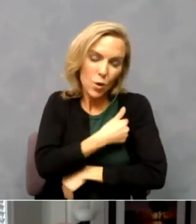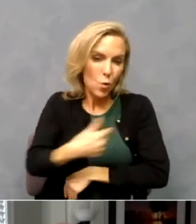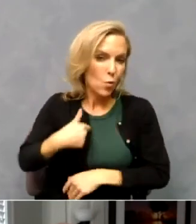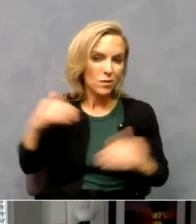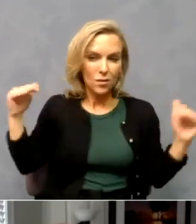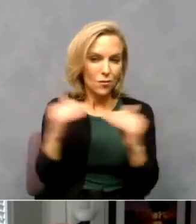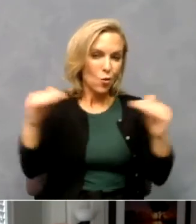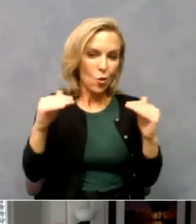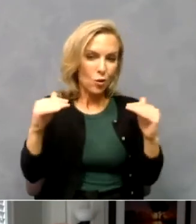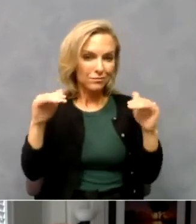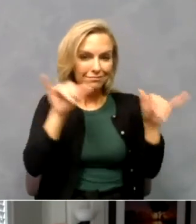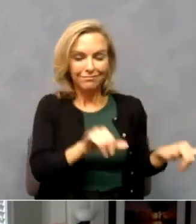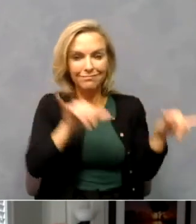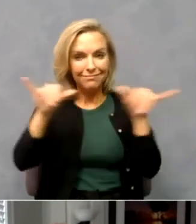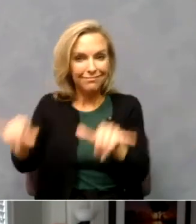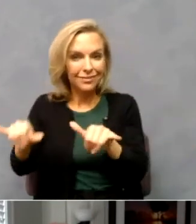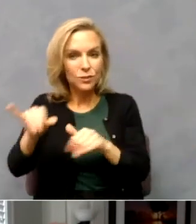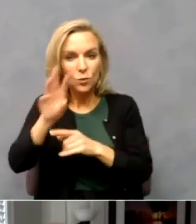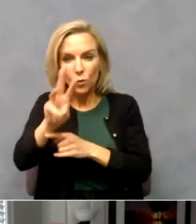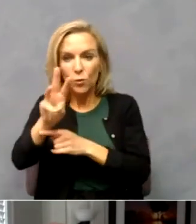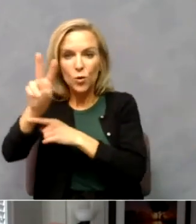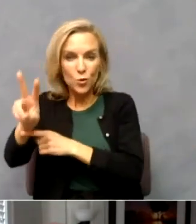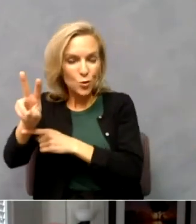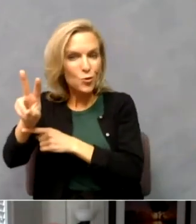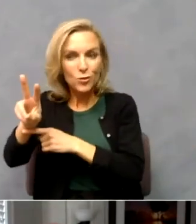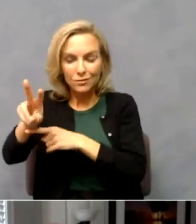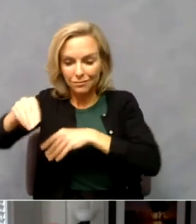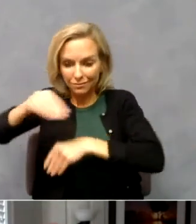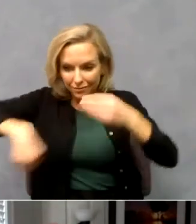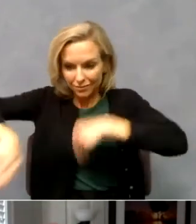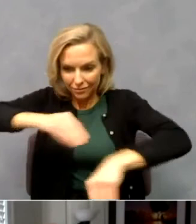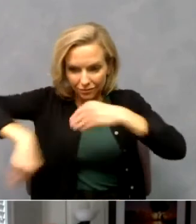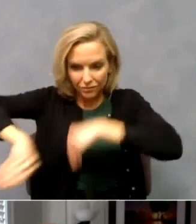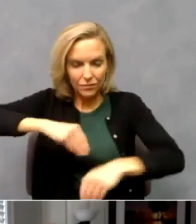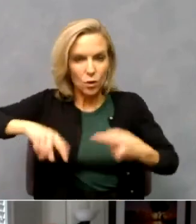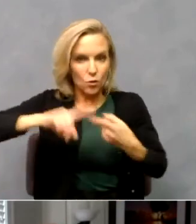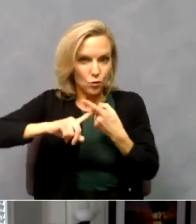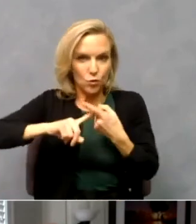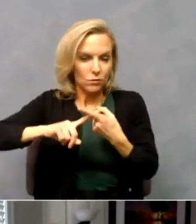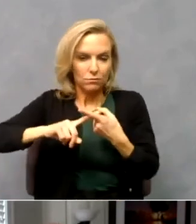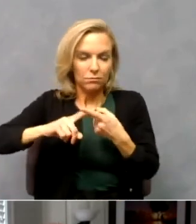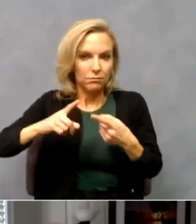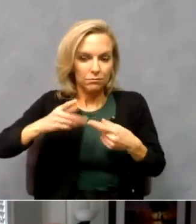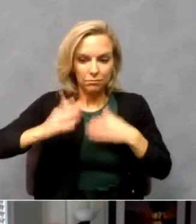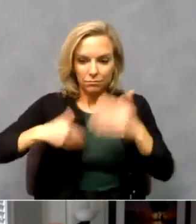mobilization here, trying to bring up to speed this incredibly complex